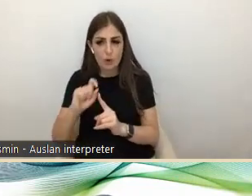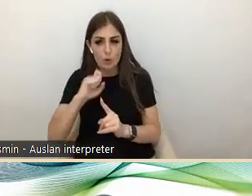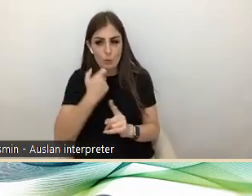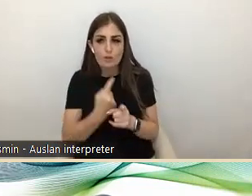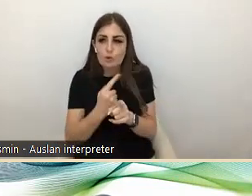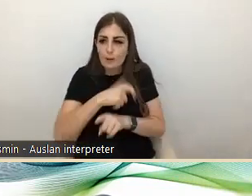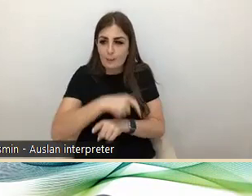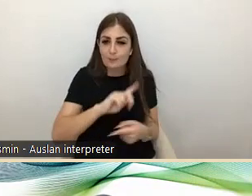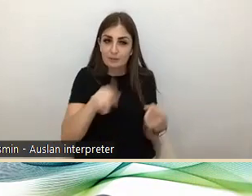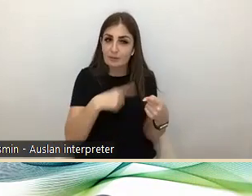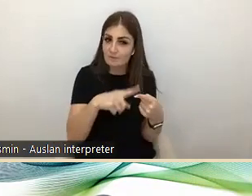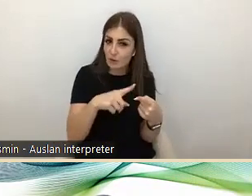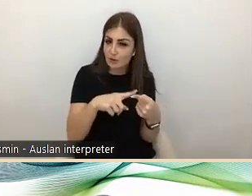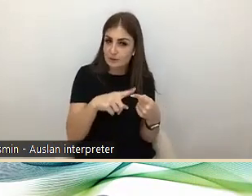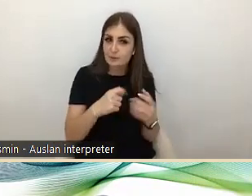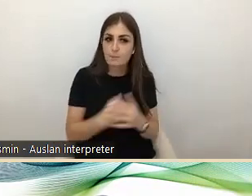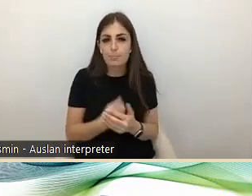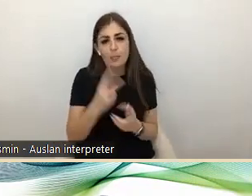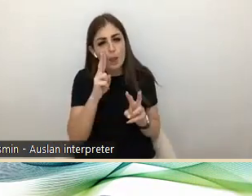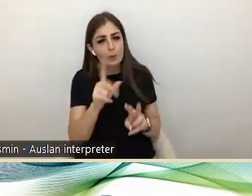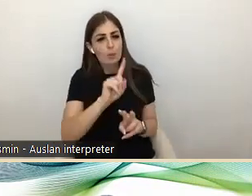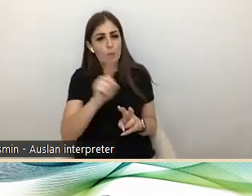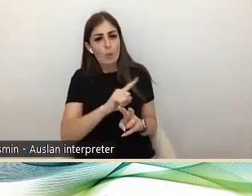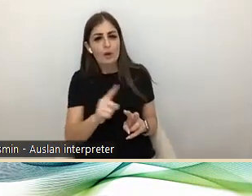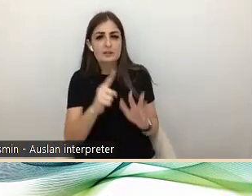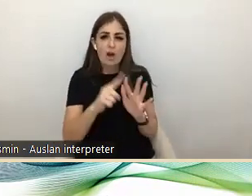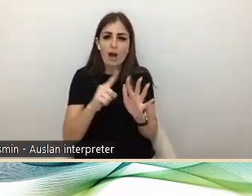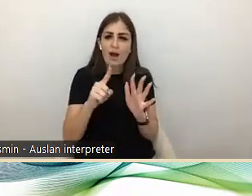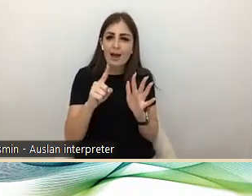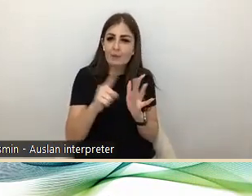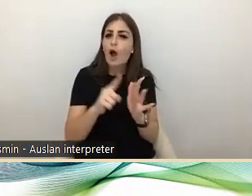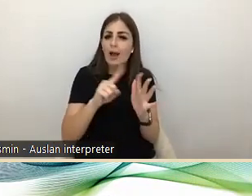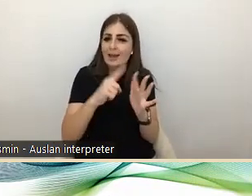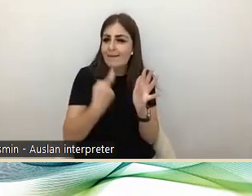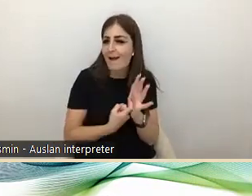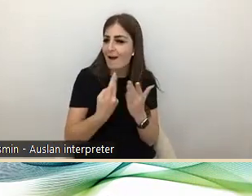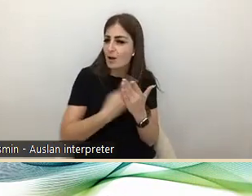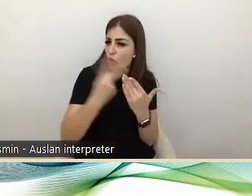Firstly, we'll look at what the Independent Expert Review programme is, and then we will